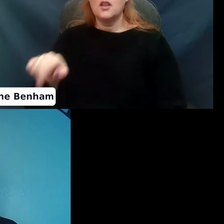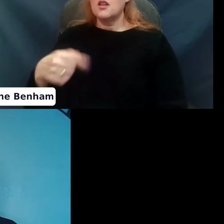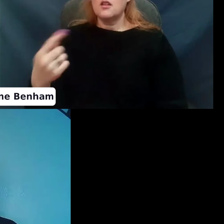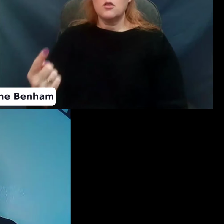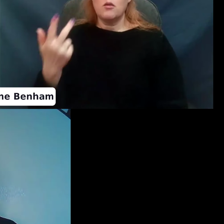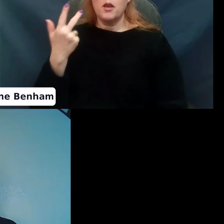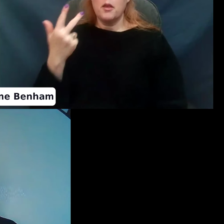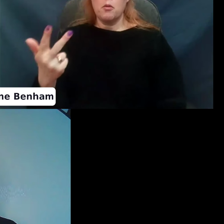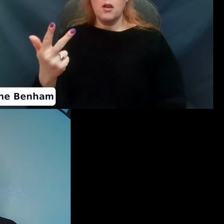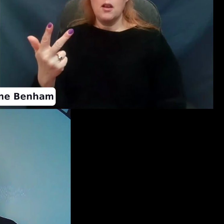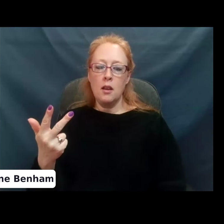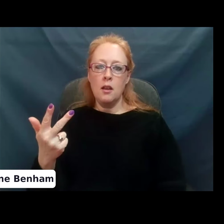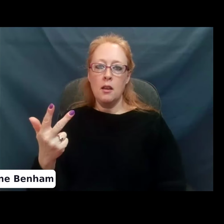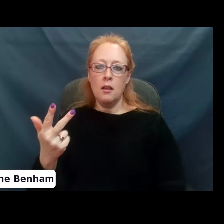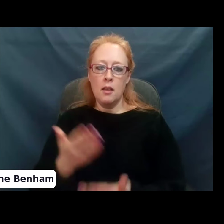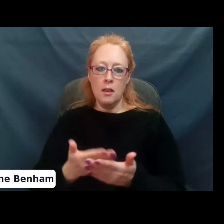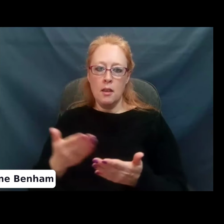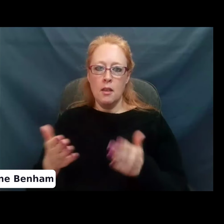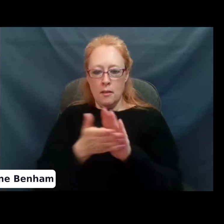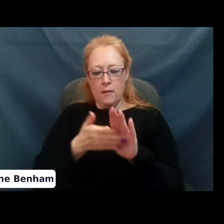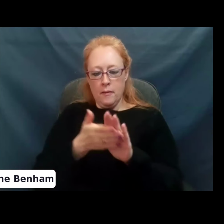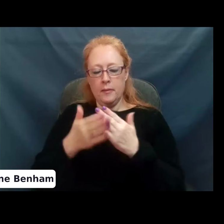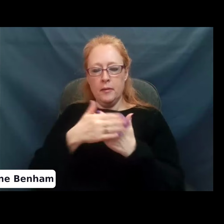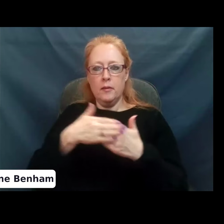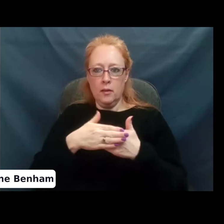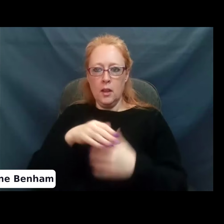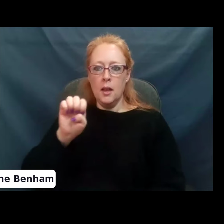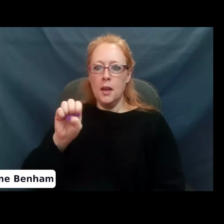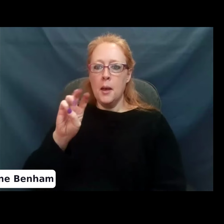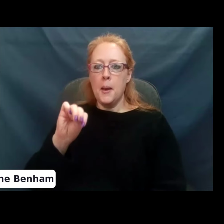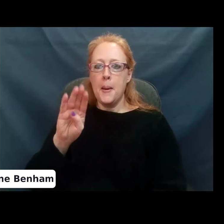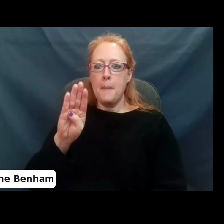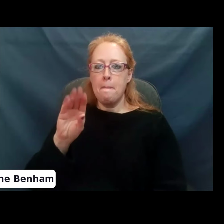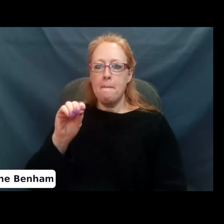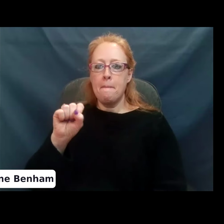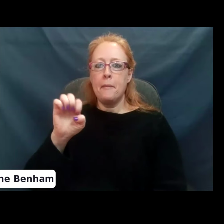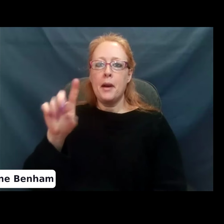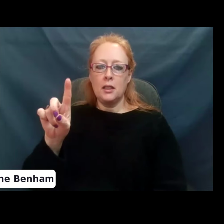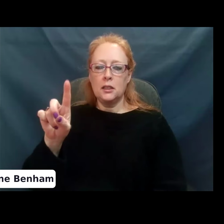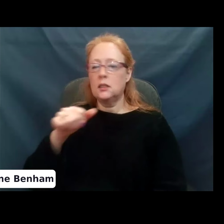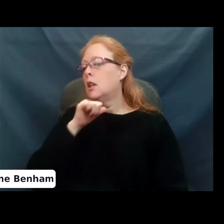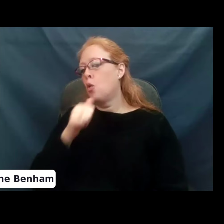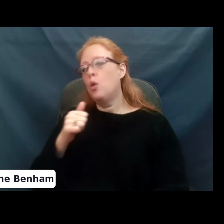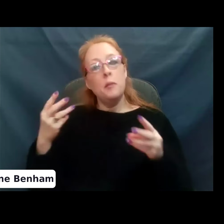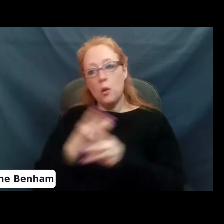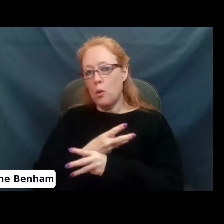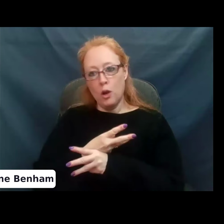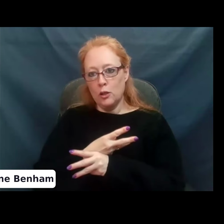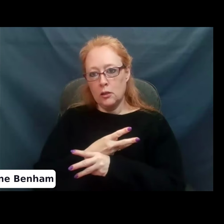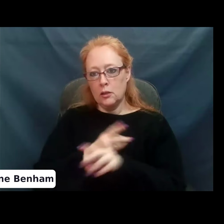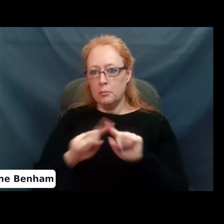So it is one that can be played through that modality.